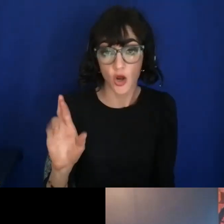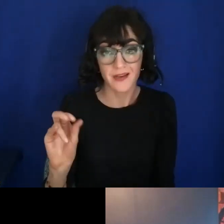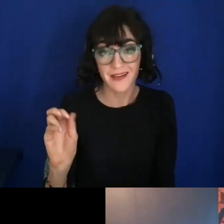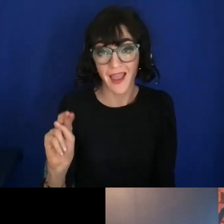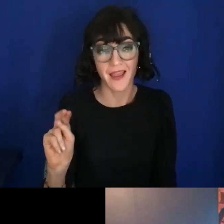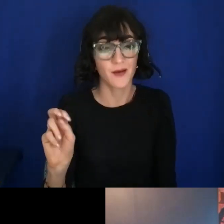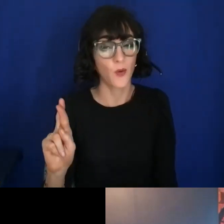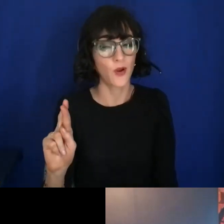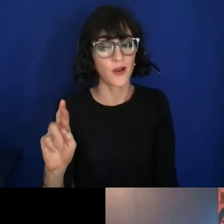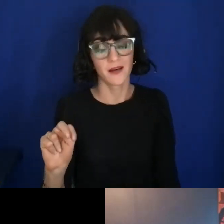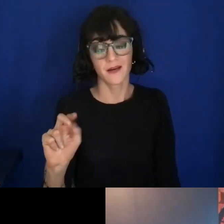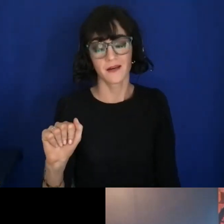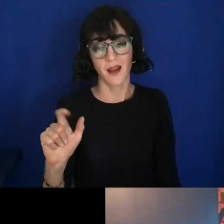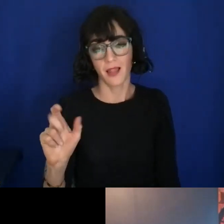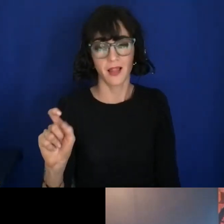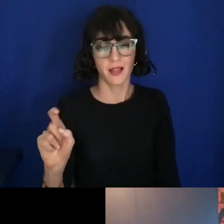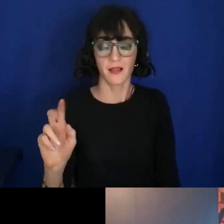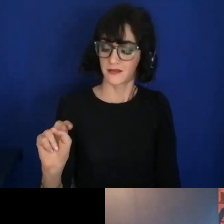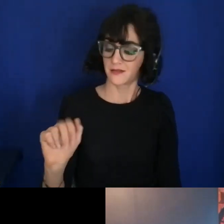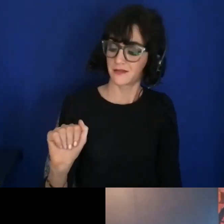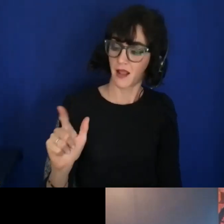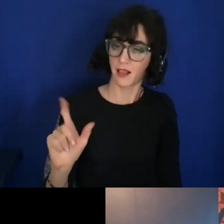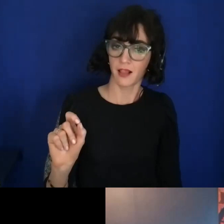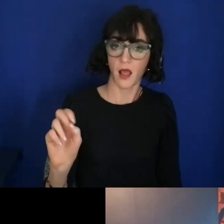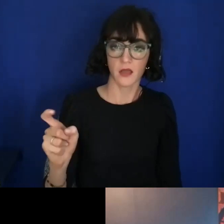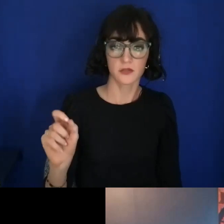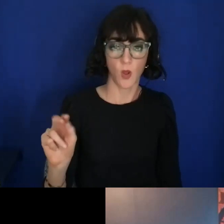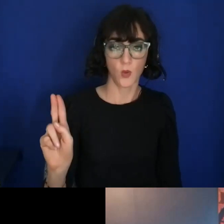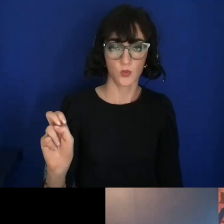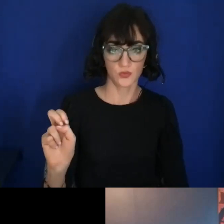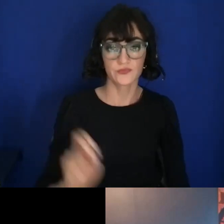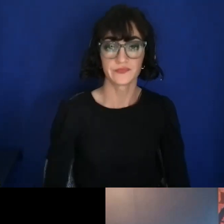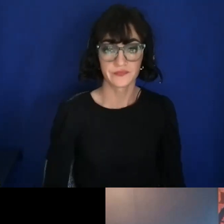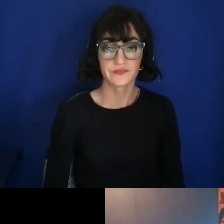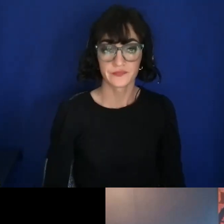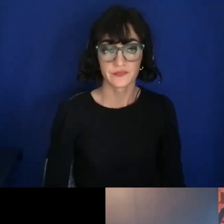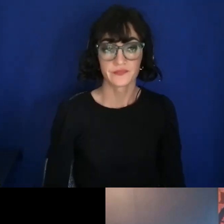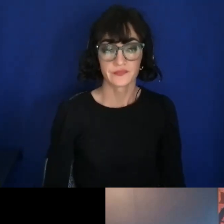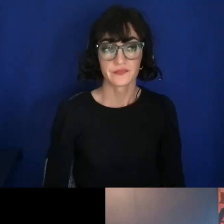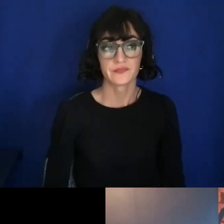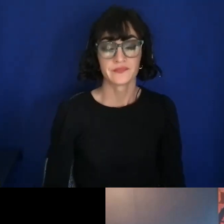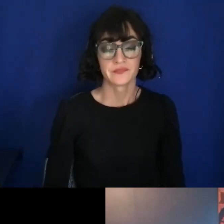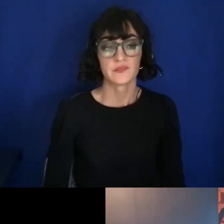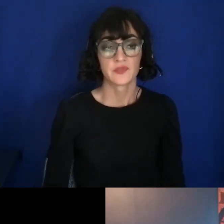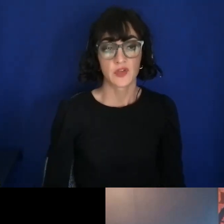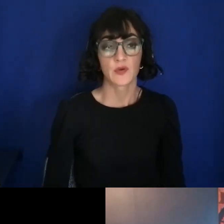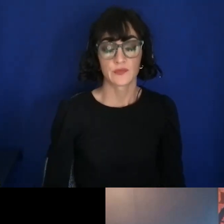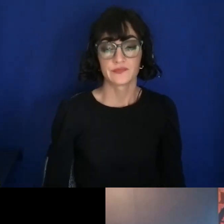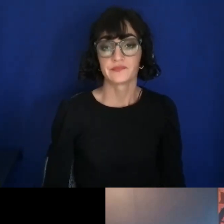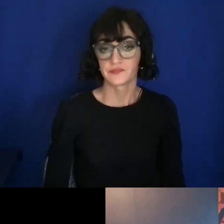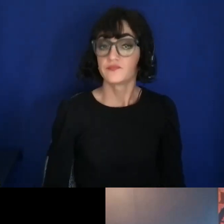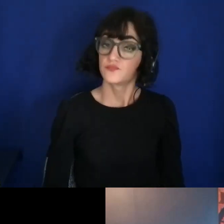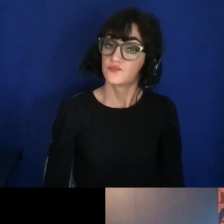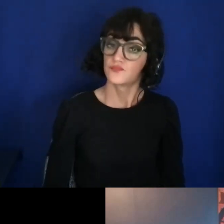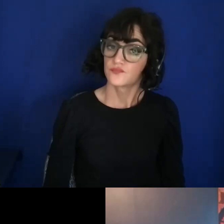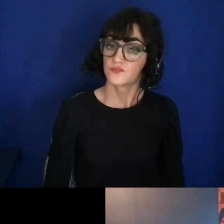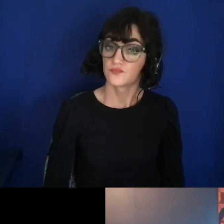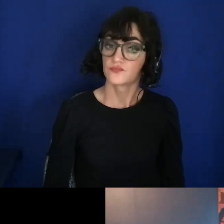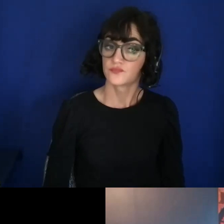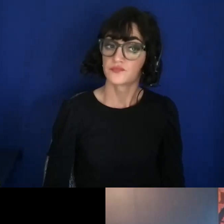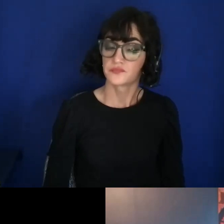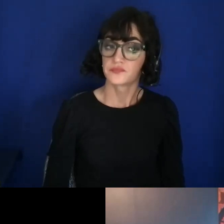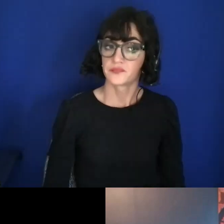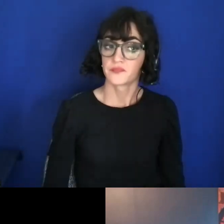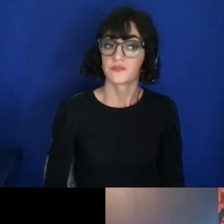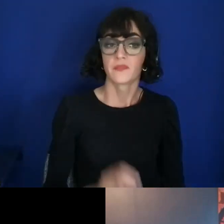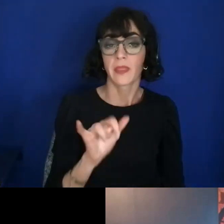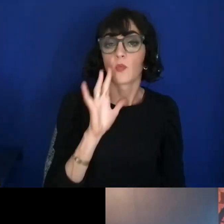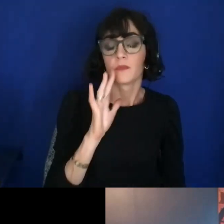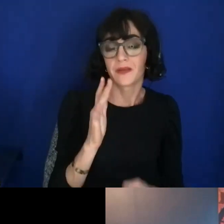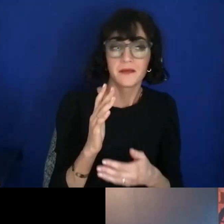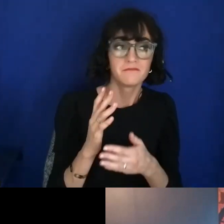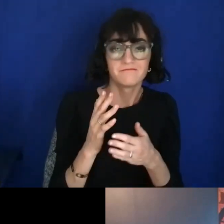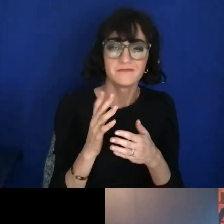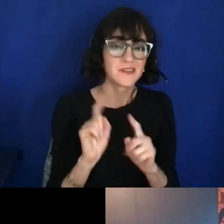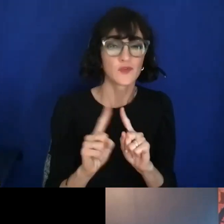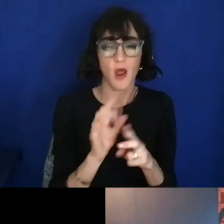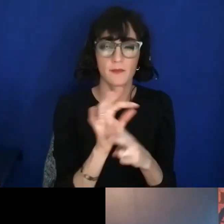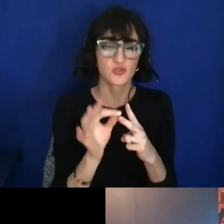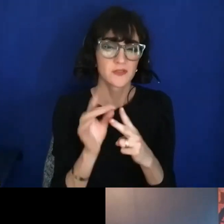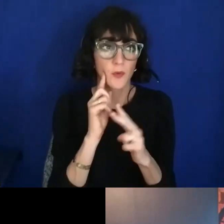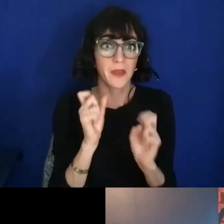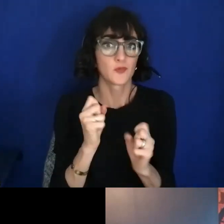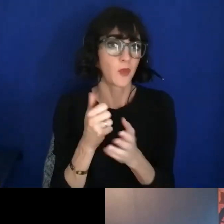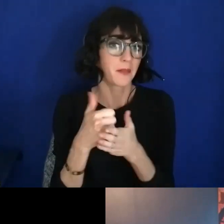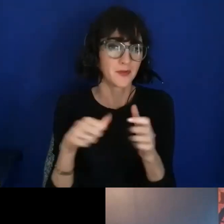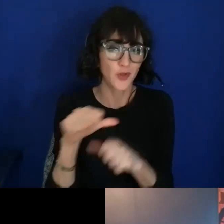but yes so those are ways that you can help each other I hope that was helpful it made